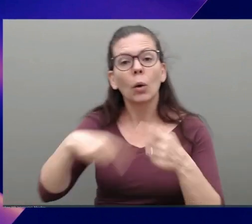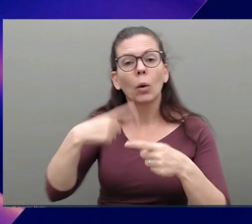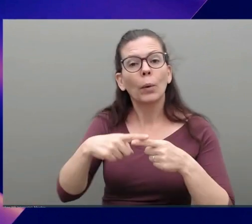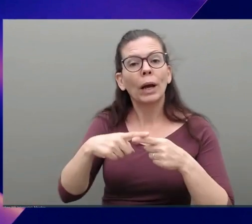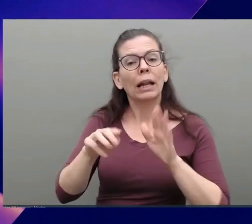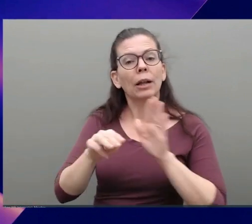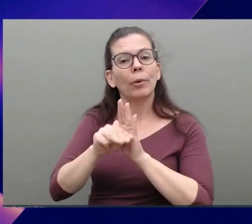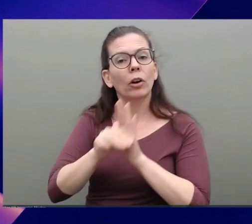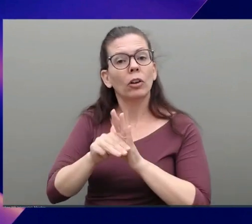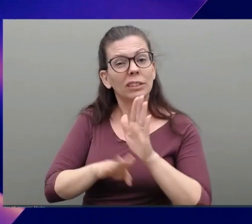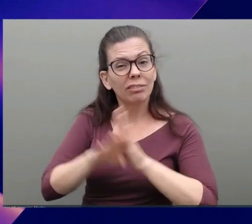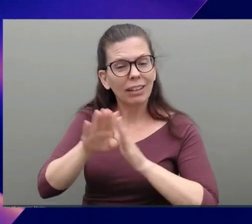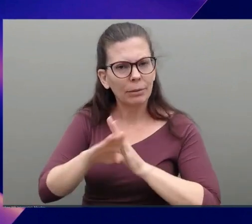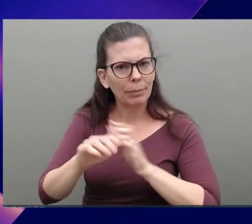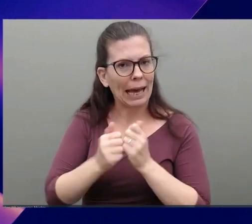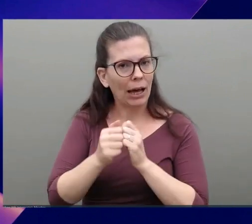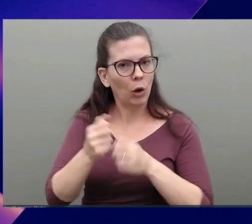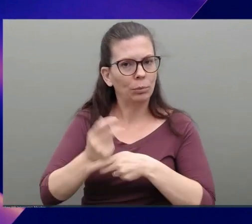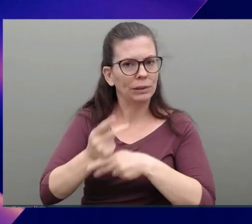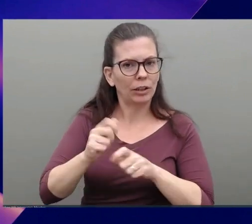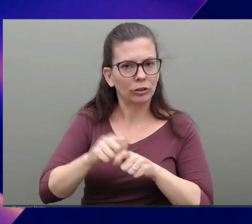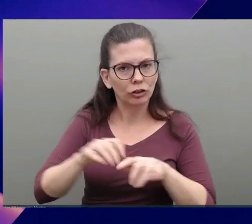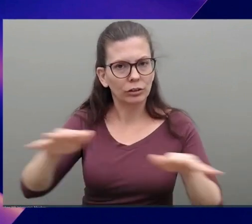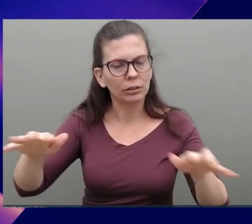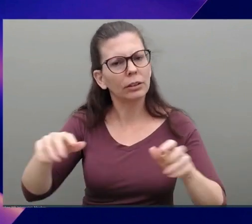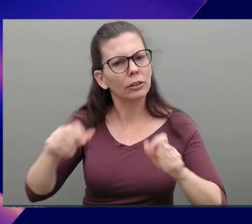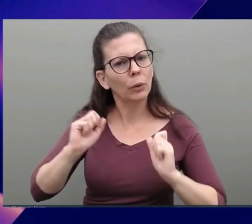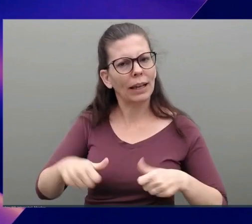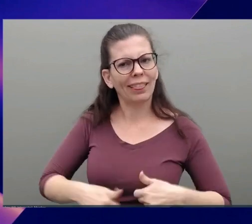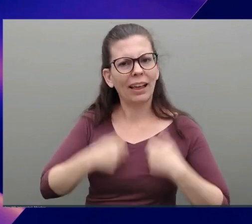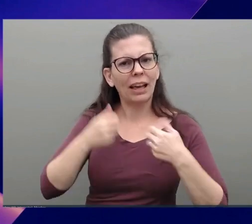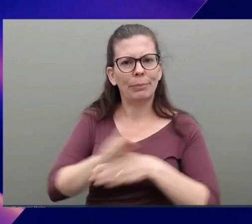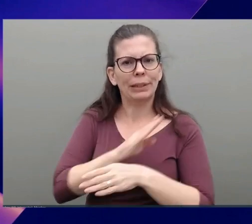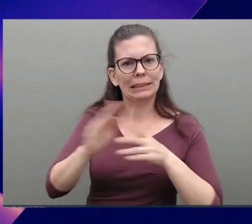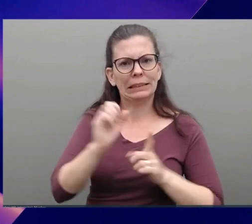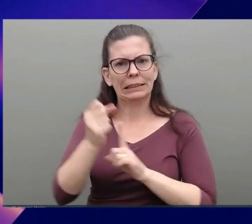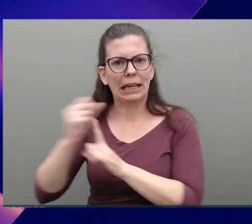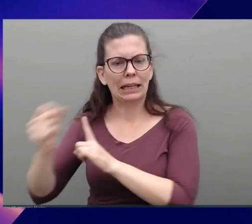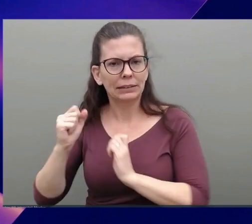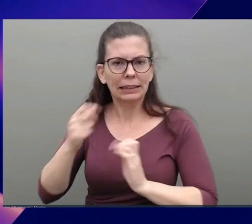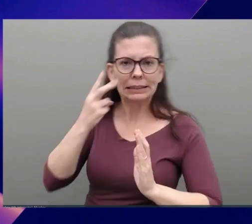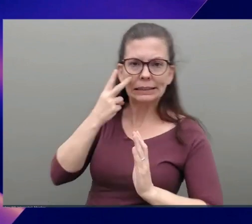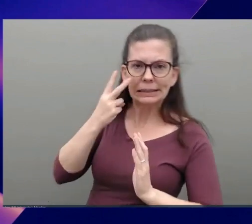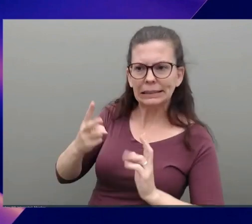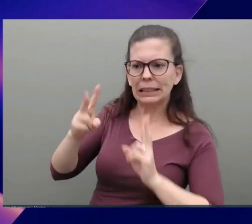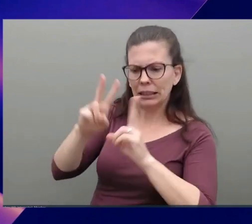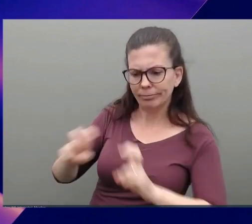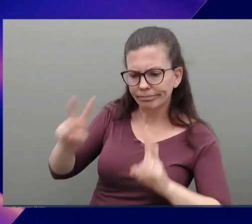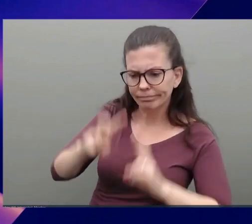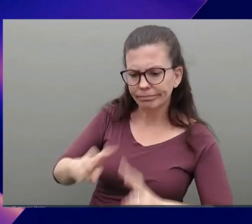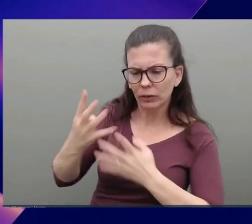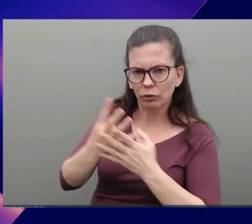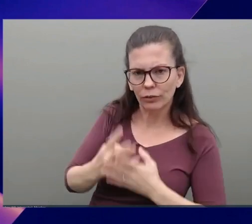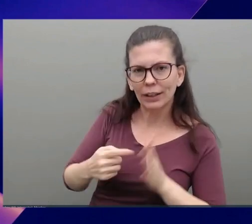so that a live business use case can be seen and reflected, business leaders can get answer out of that model.